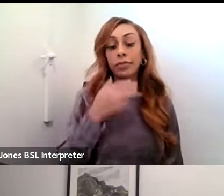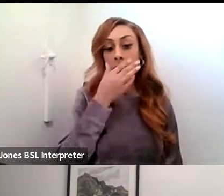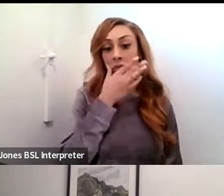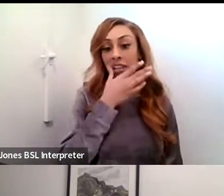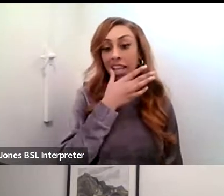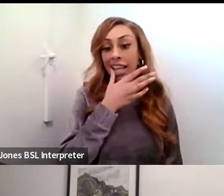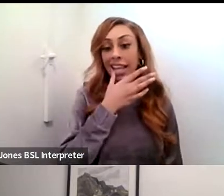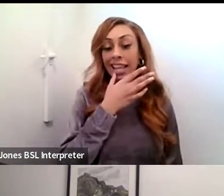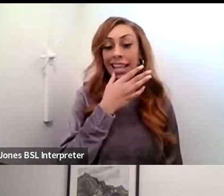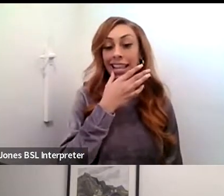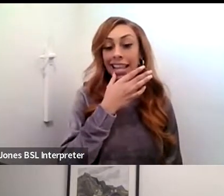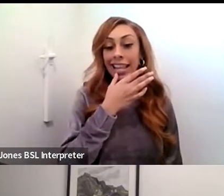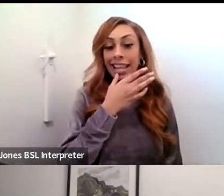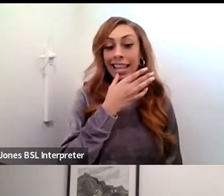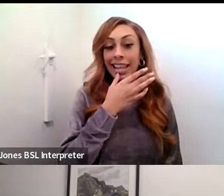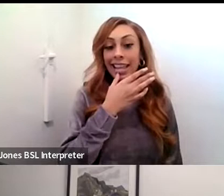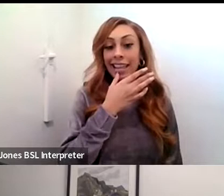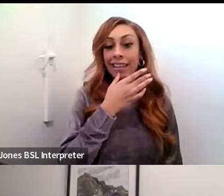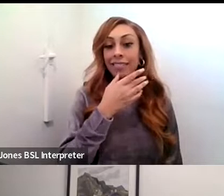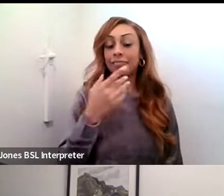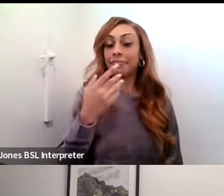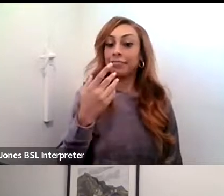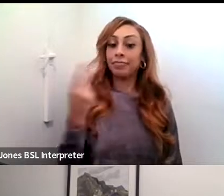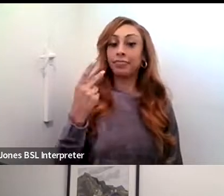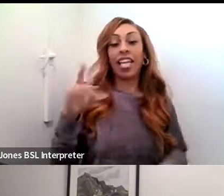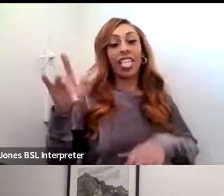Yes, so we took our standard theatrical manoeuvre,